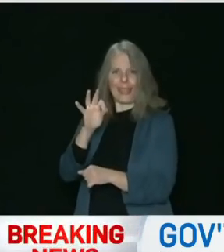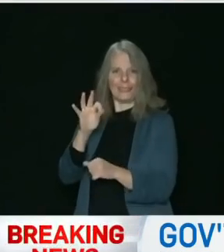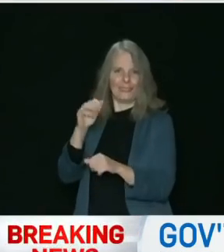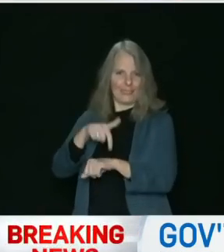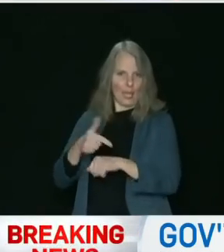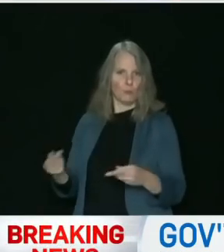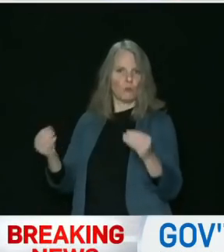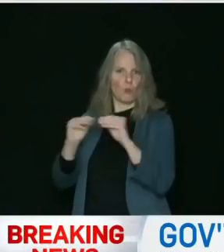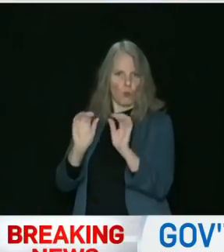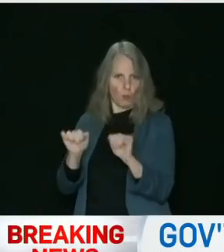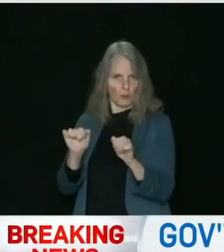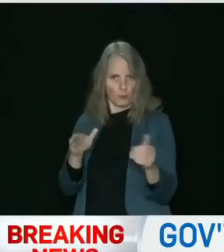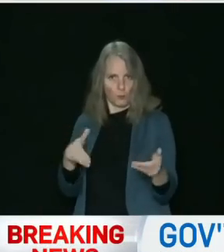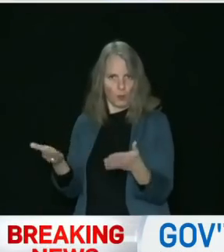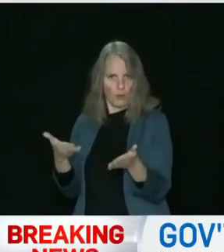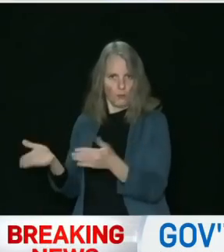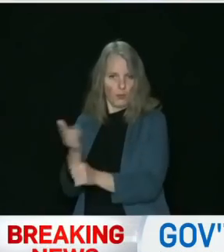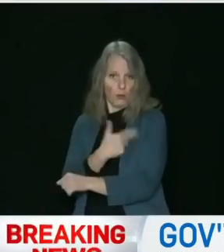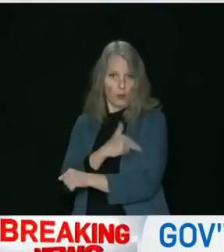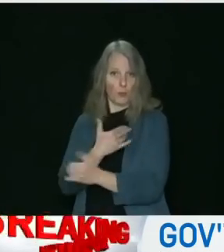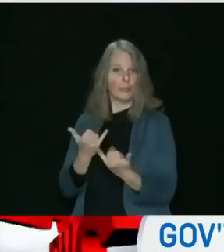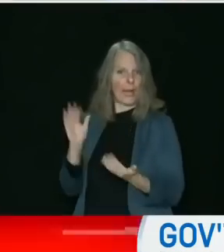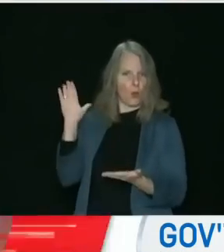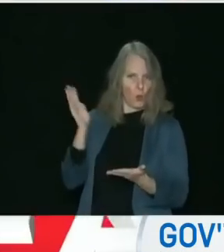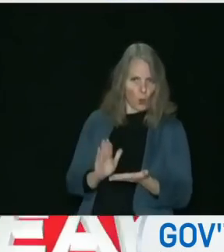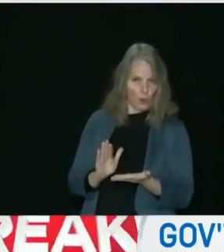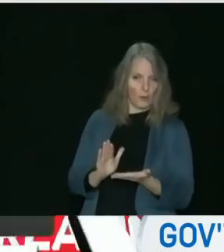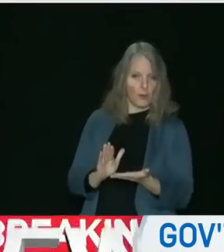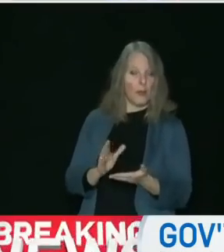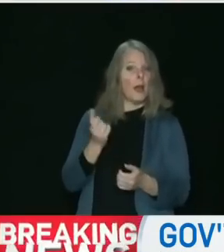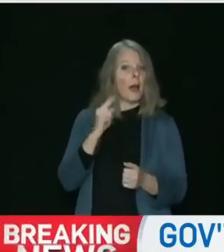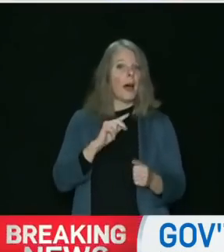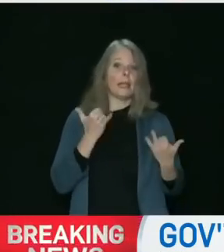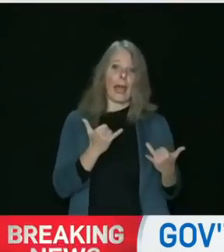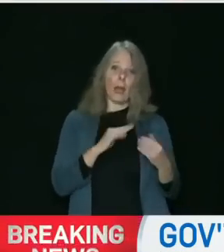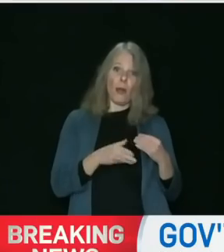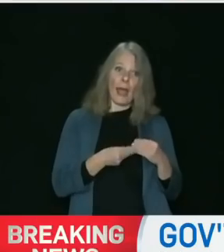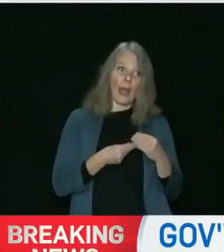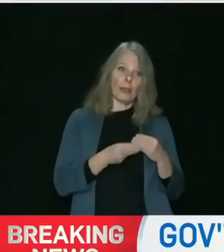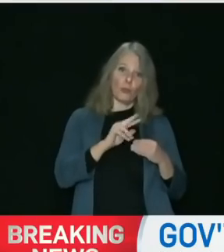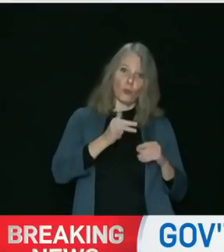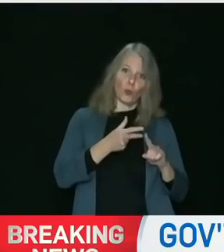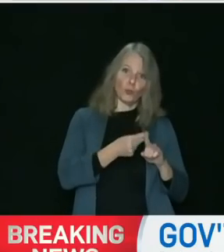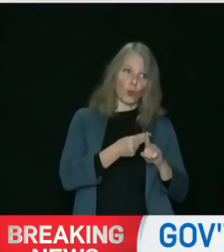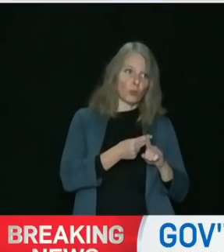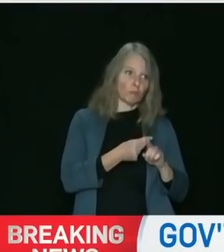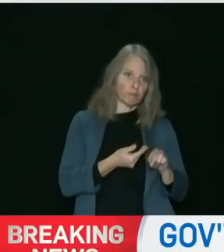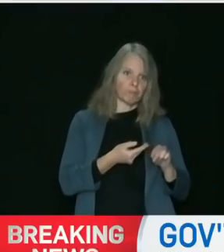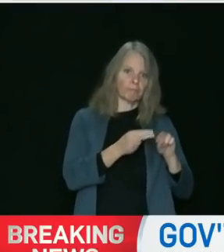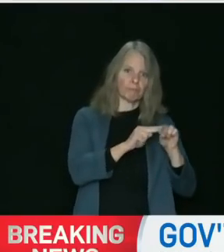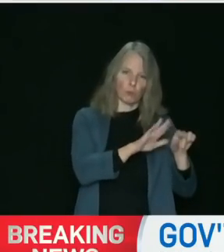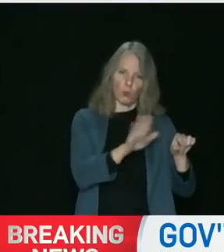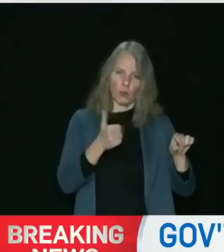WERE UNVACCINATED WERE 19 TIMES